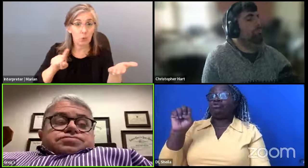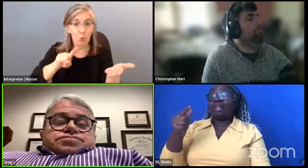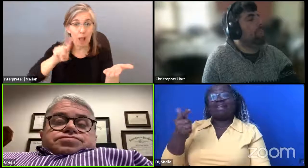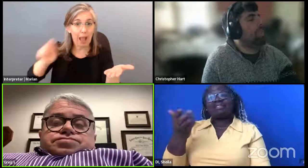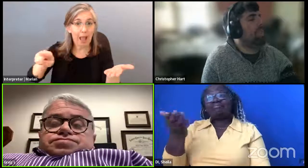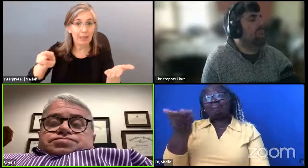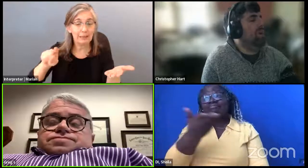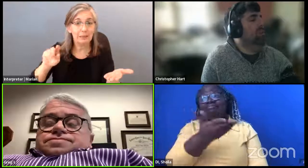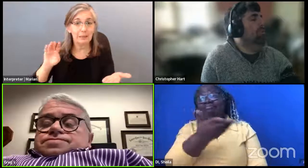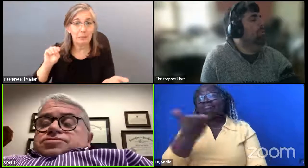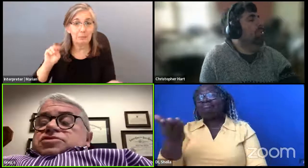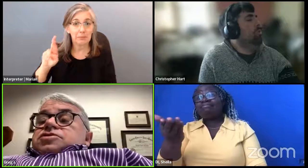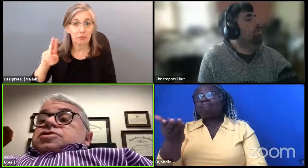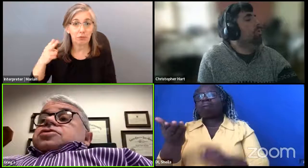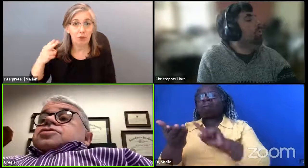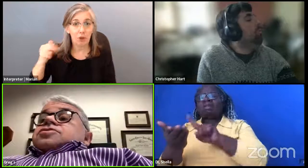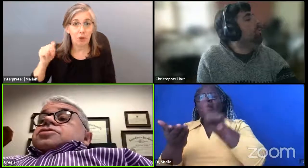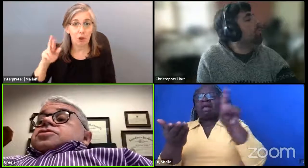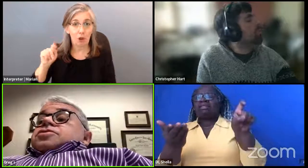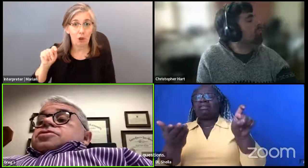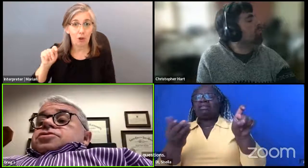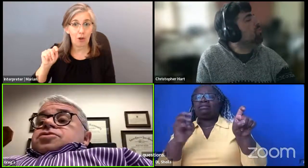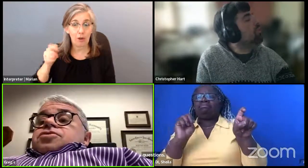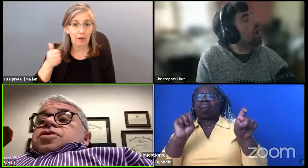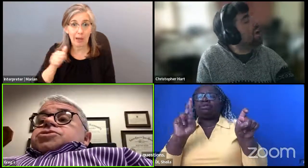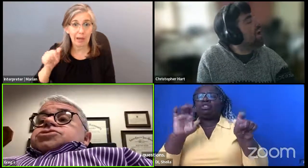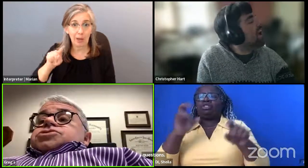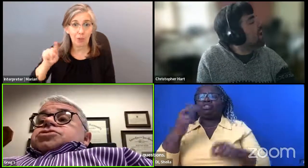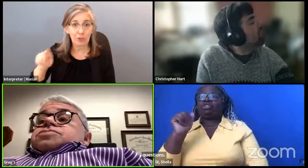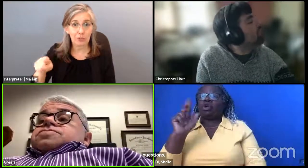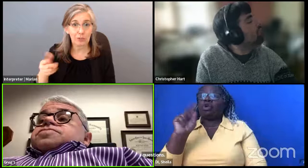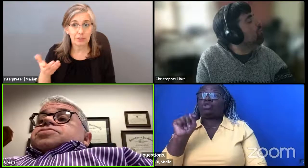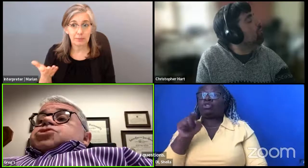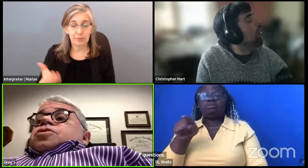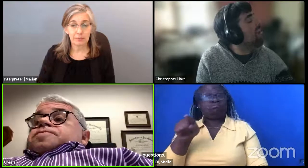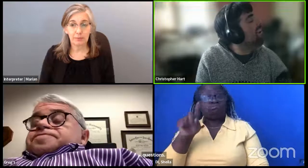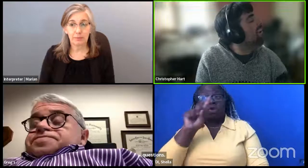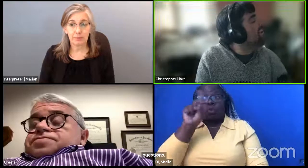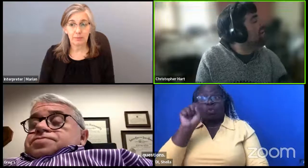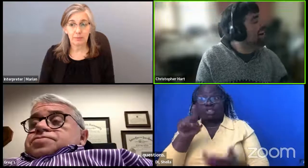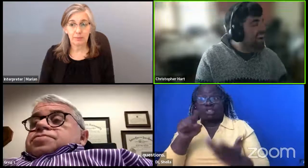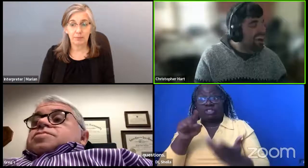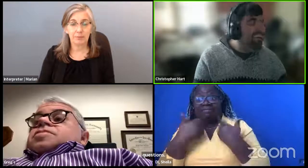All right. Sir.